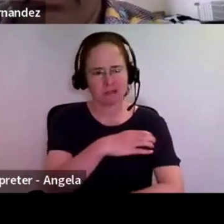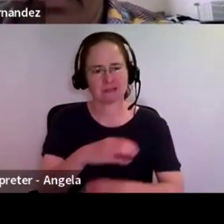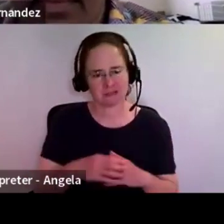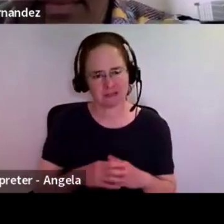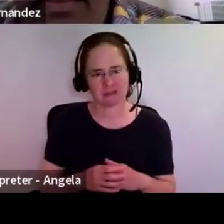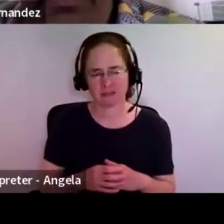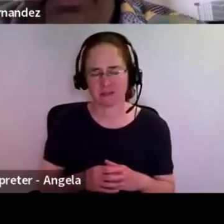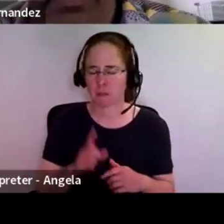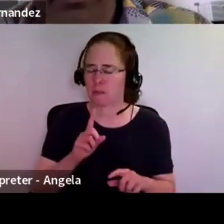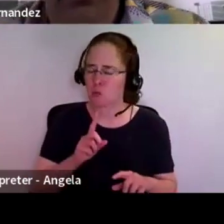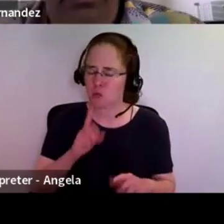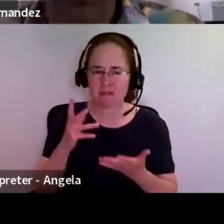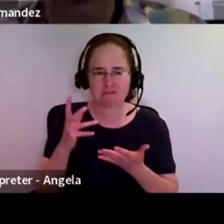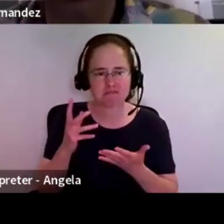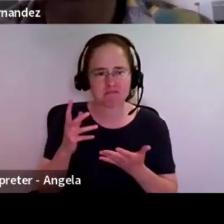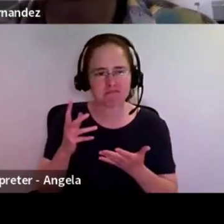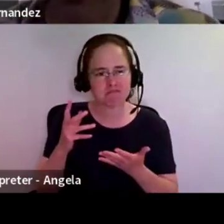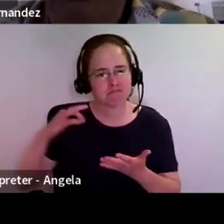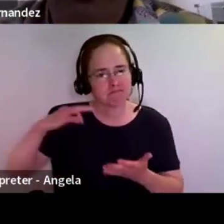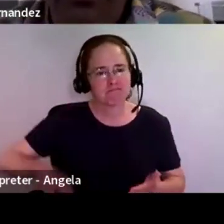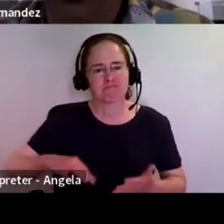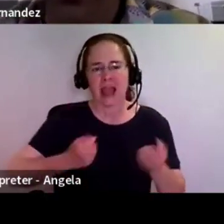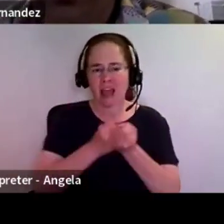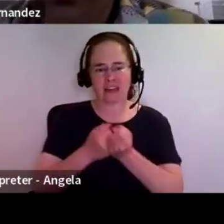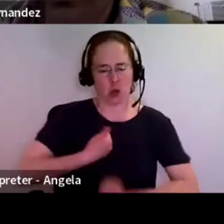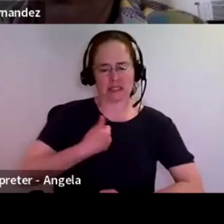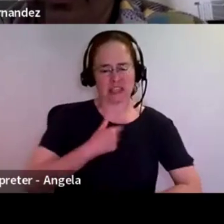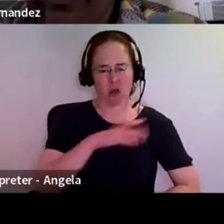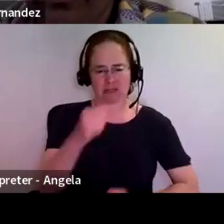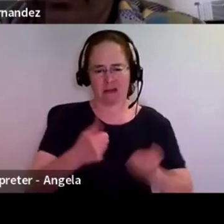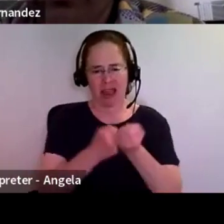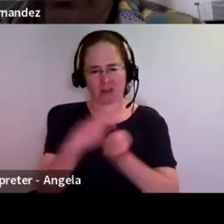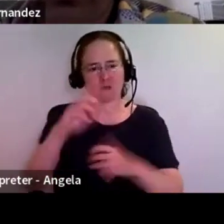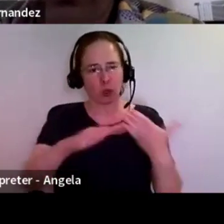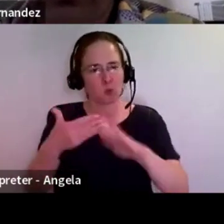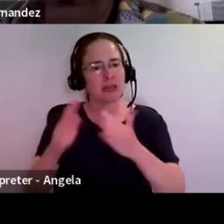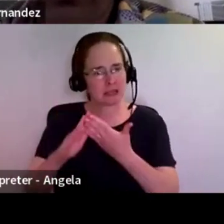advantageous for us to advocate for ourselves, for our communities, and really create some transformational changes